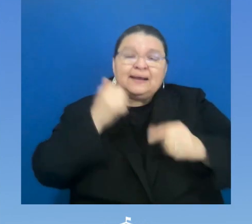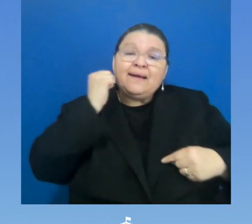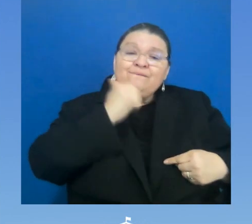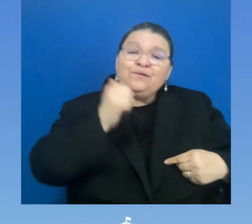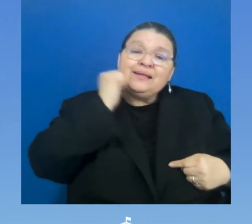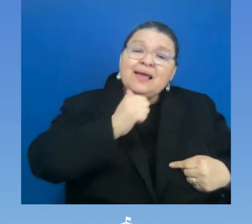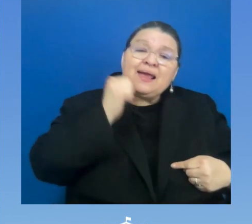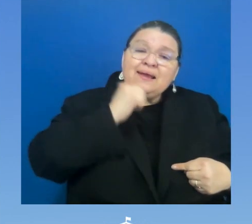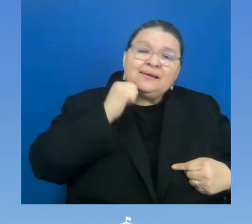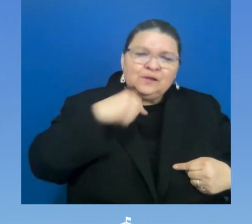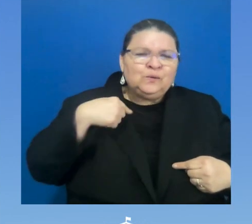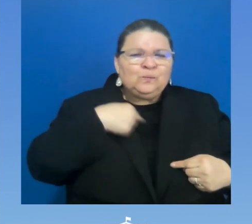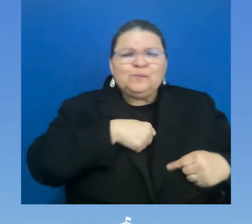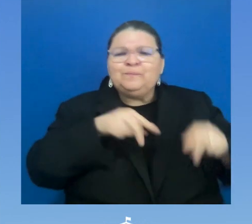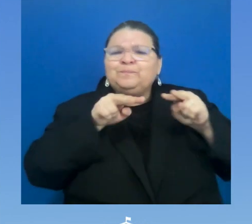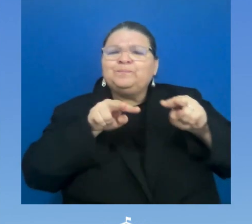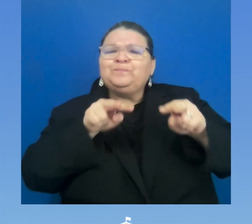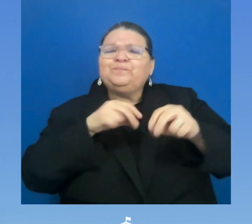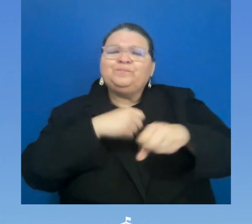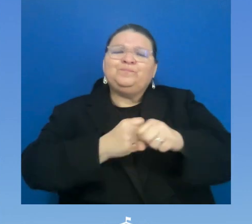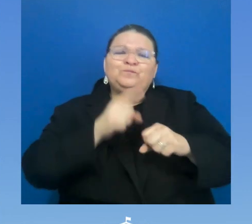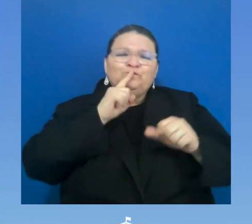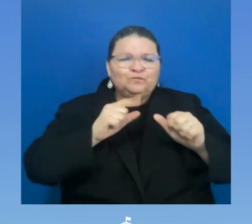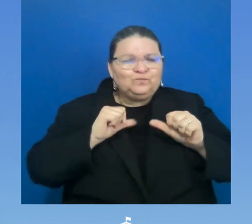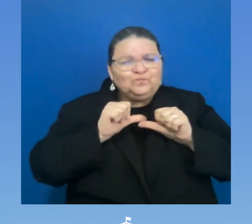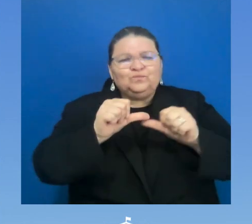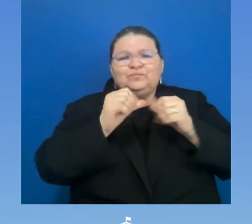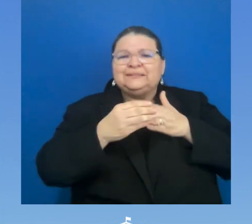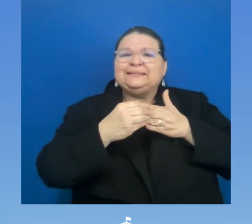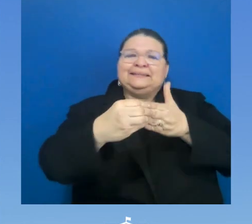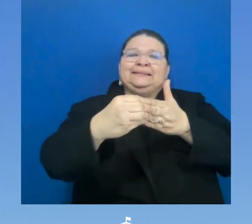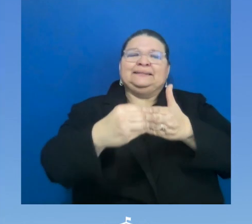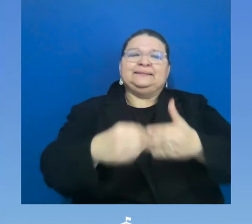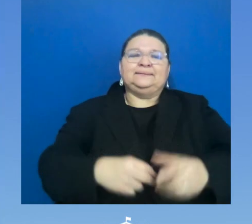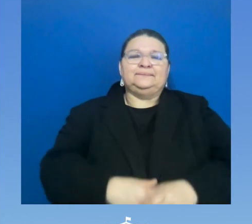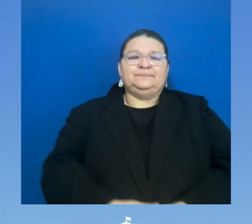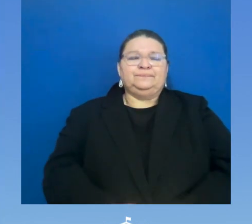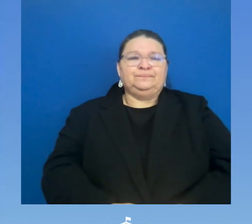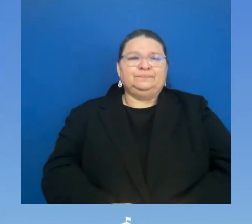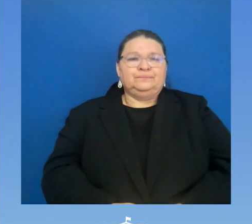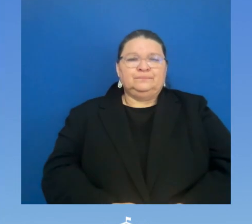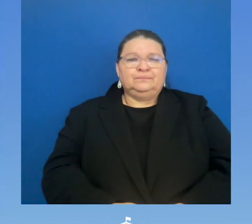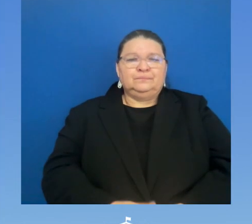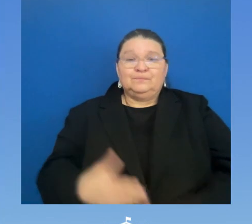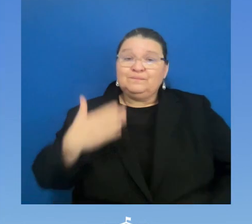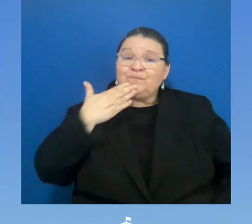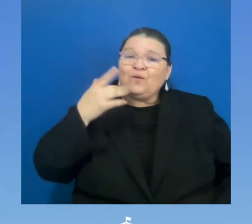Director Deese: Thank you for that, Sonia. And the message that anybody can do this